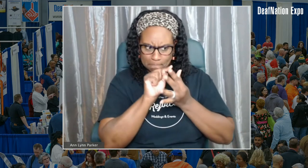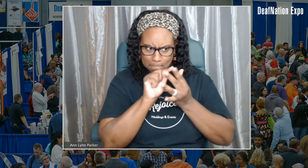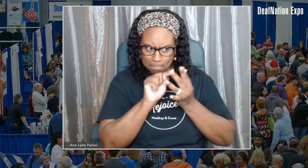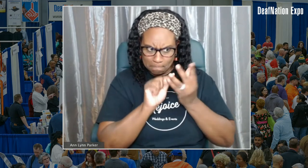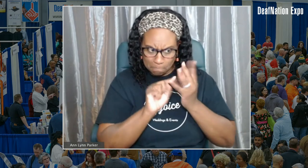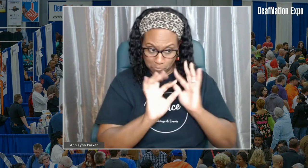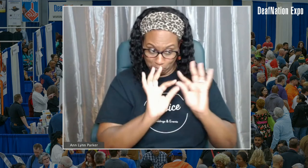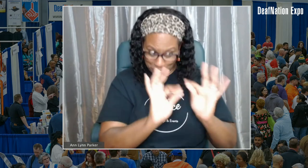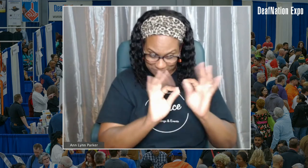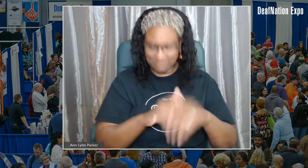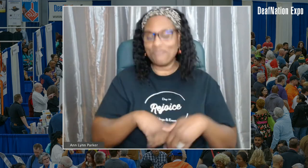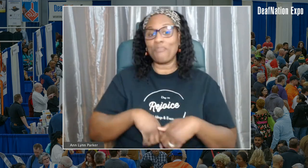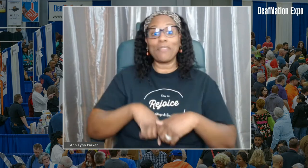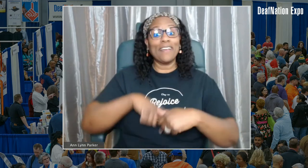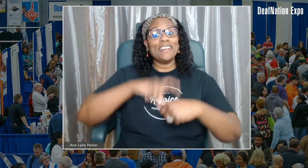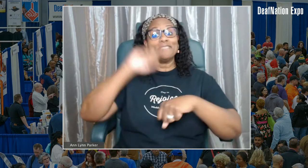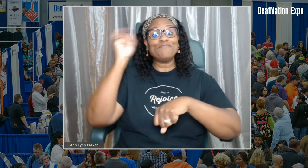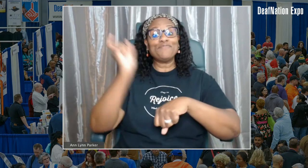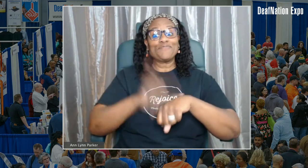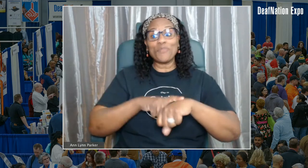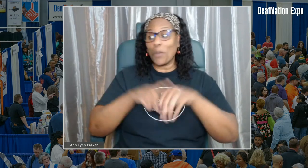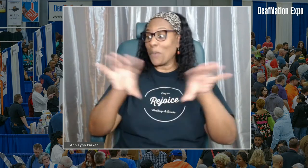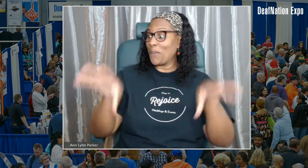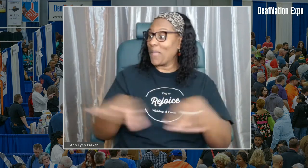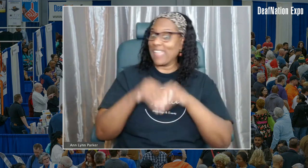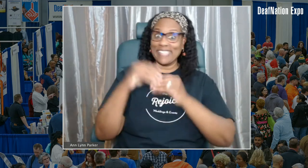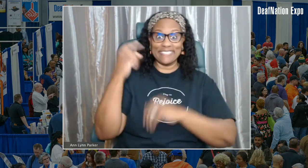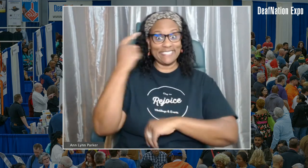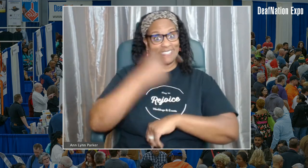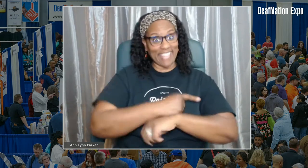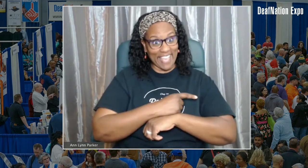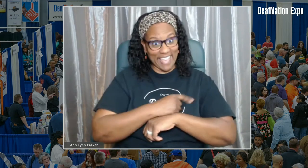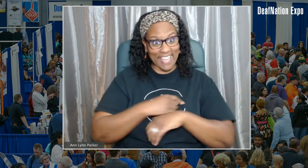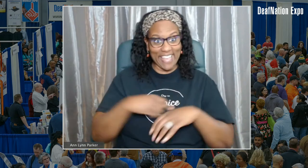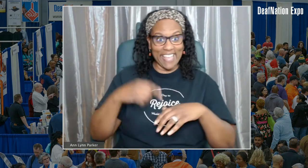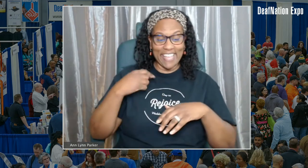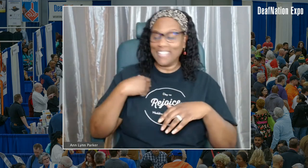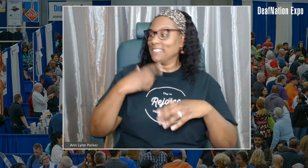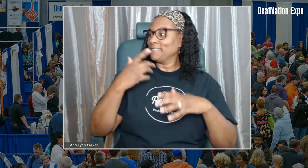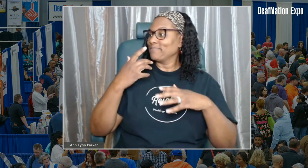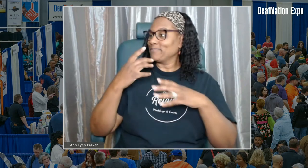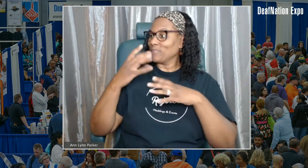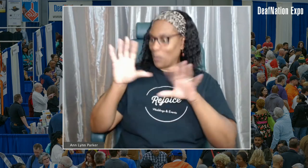so after working out some things, on the actual wedding day…